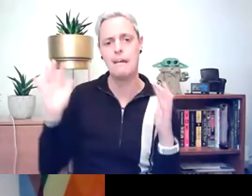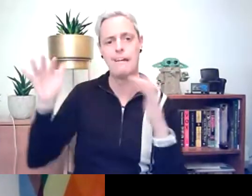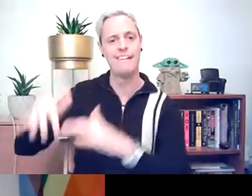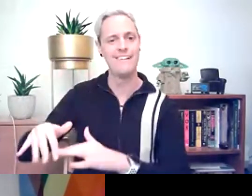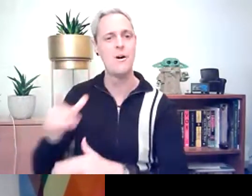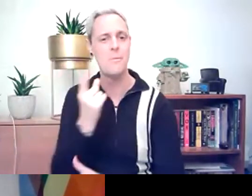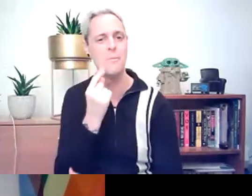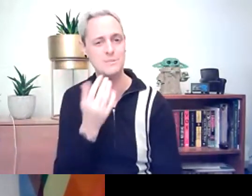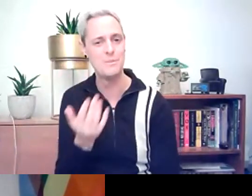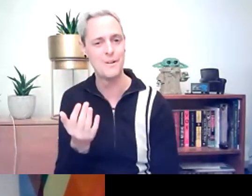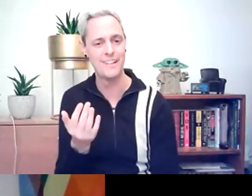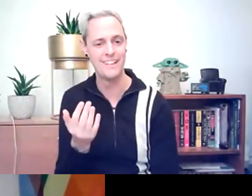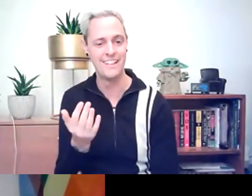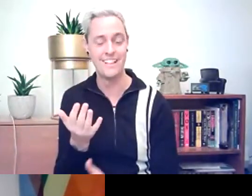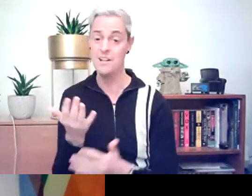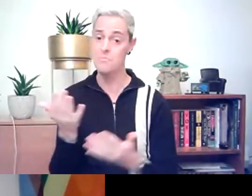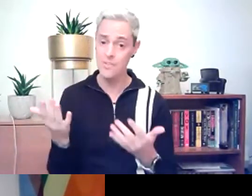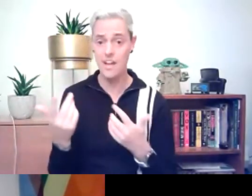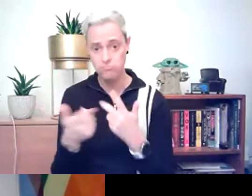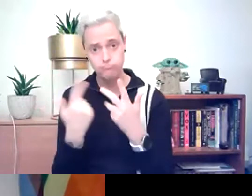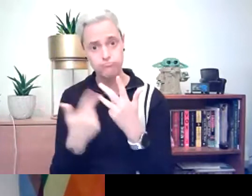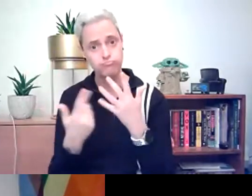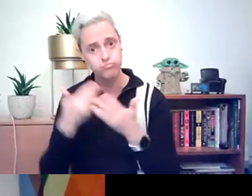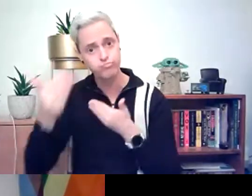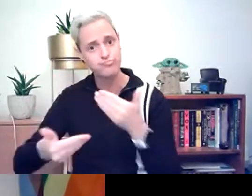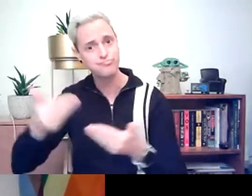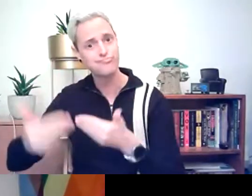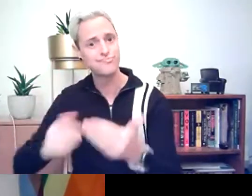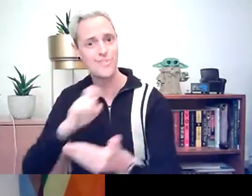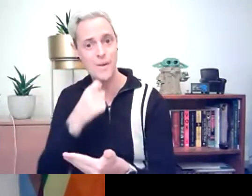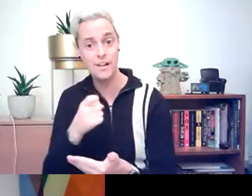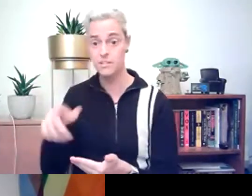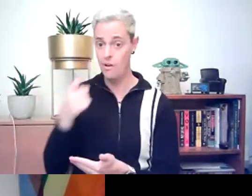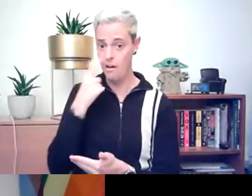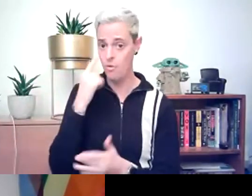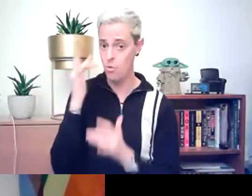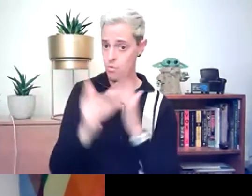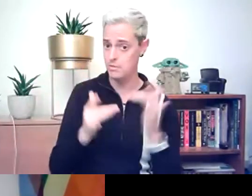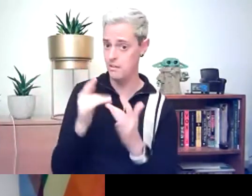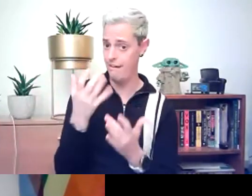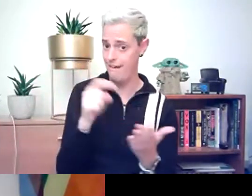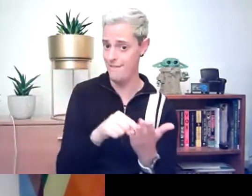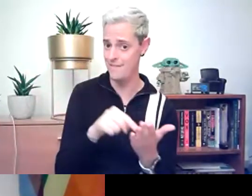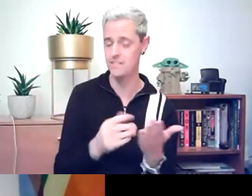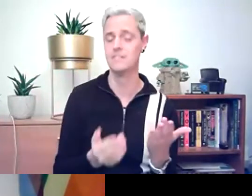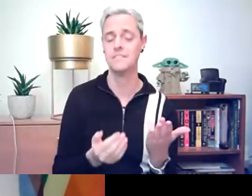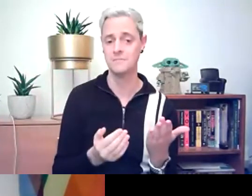main one for me was the with a huge rates of suicide, suicide attempts, and self harm, which were, you know, over 40%, and that's 18:19:51 unheard of.